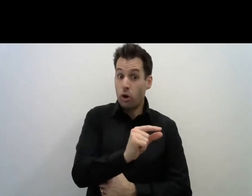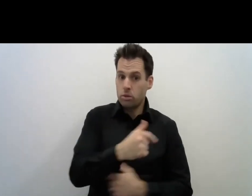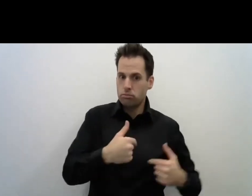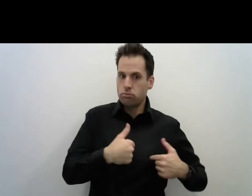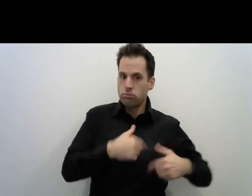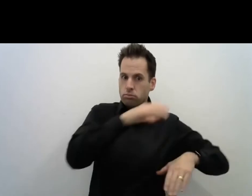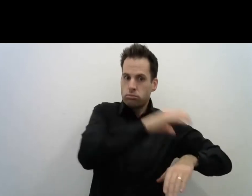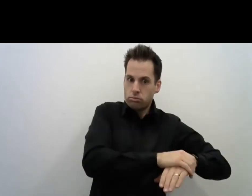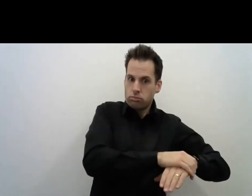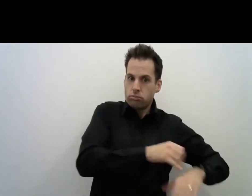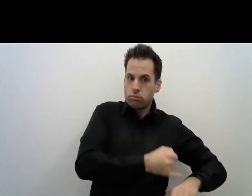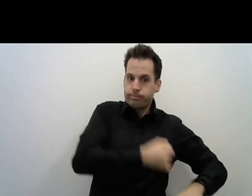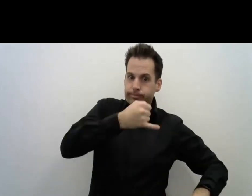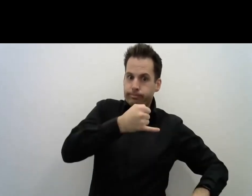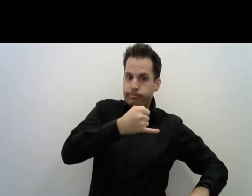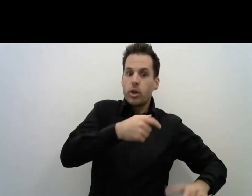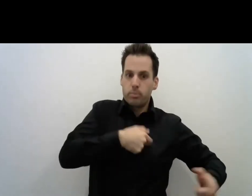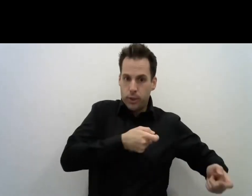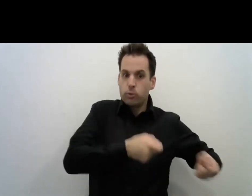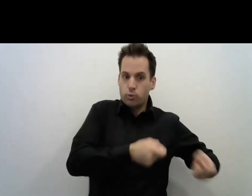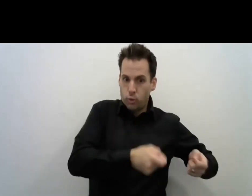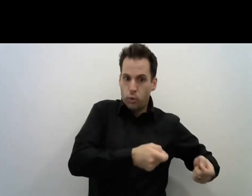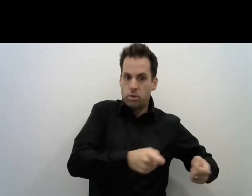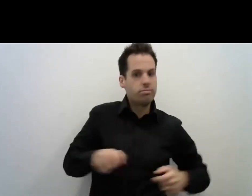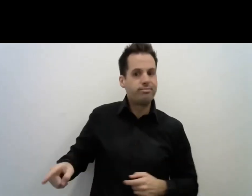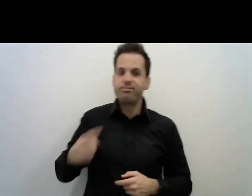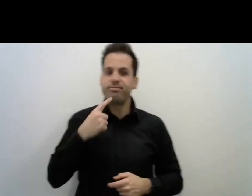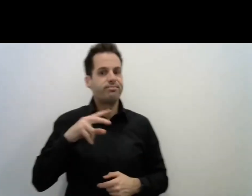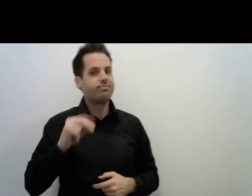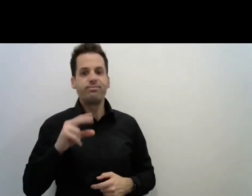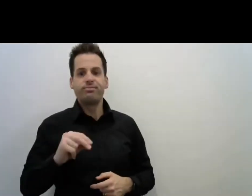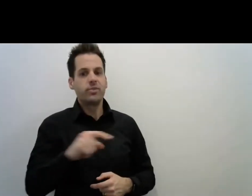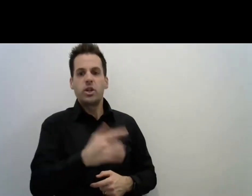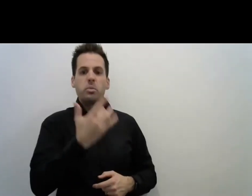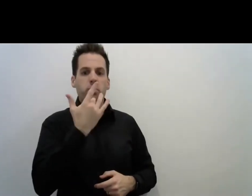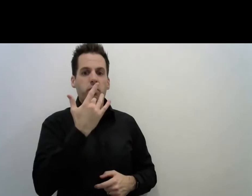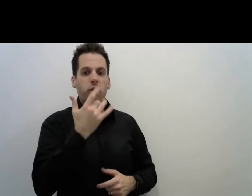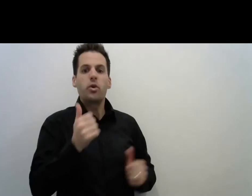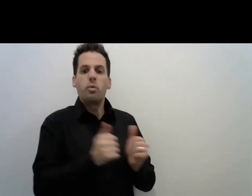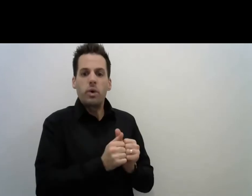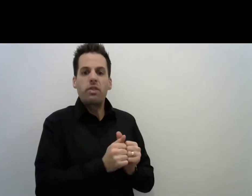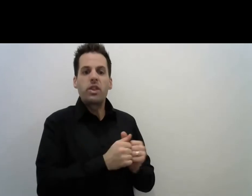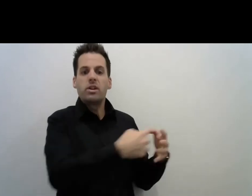that didn't satisfy her she wanted him then in a crate with the crate up against the wall and